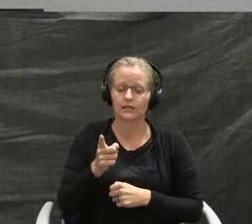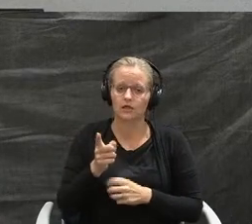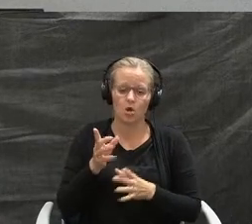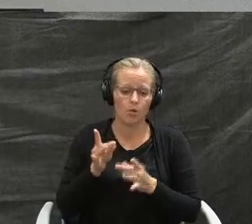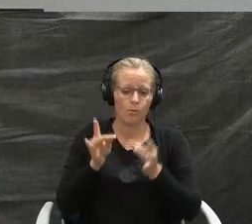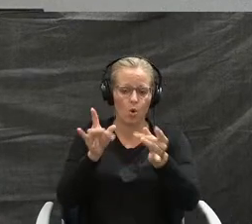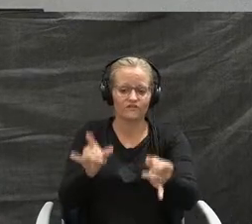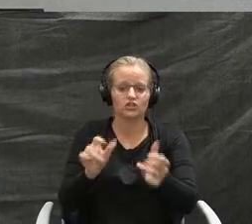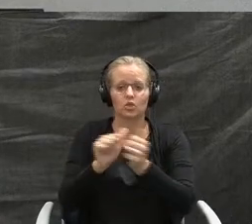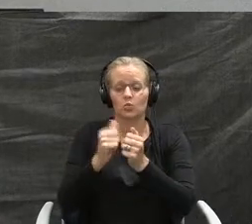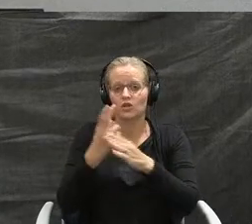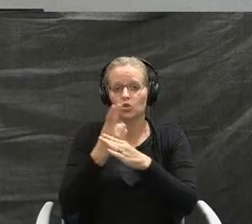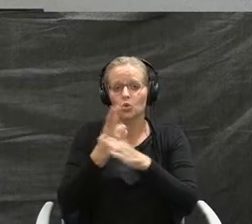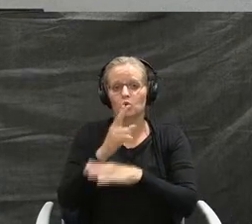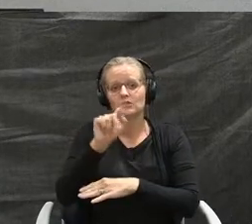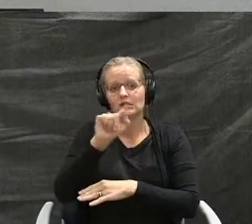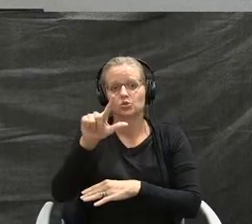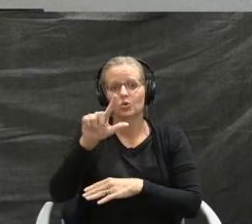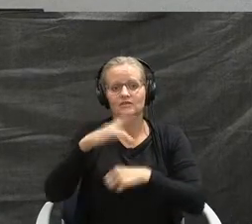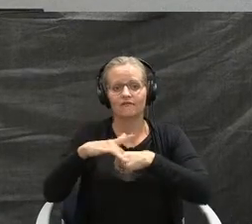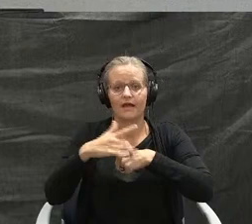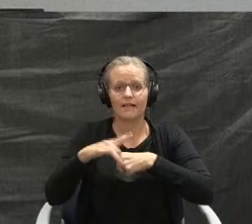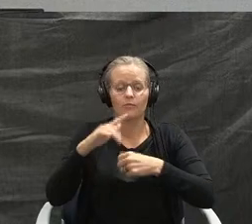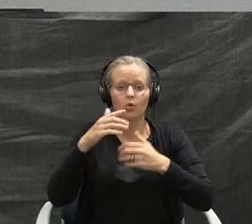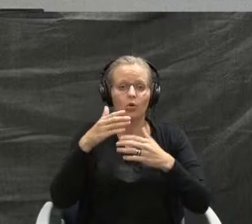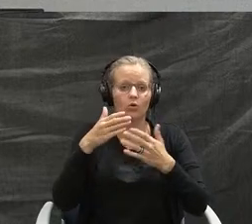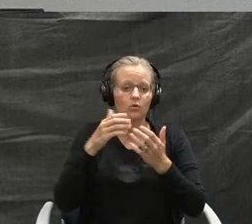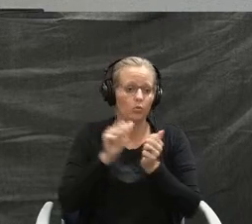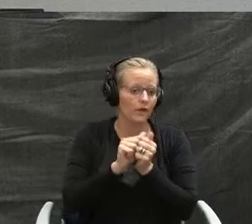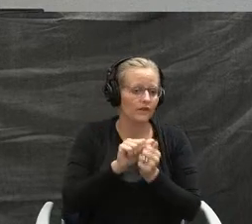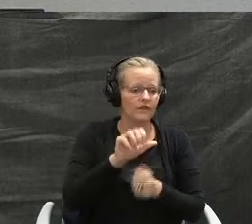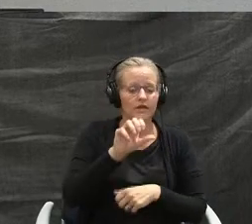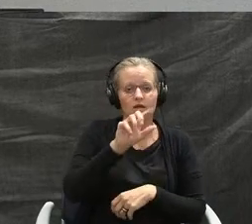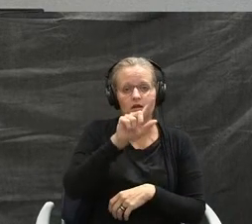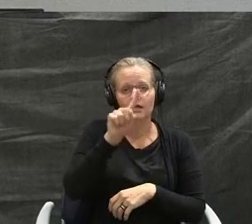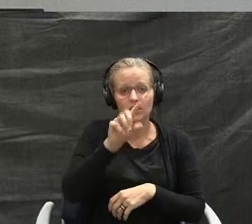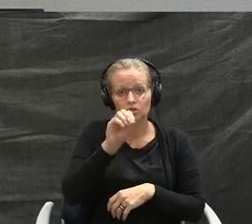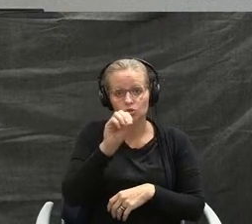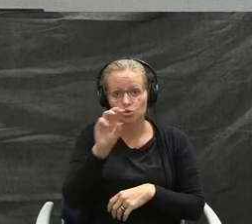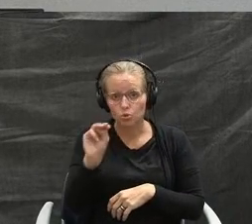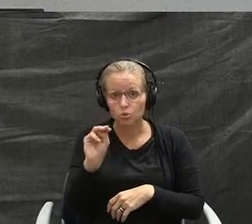through zoom or Google meat, and so we can do those meetings with